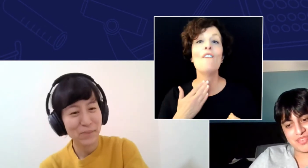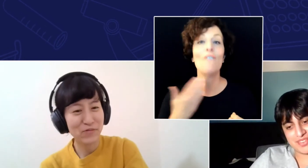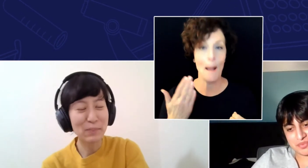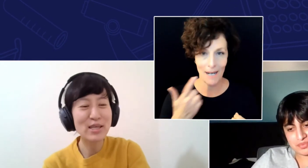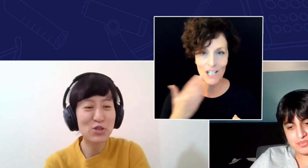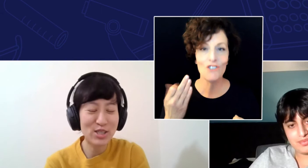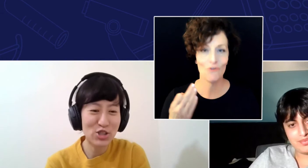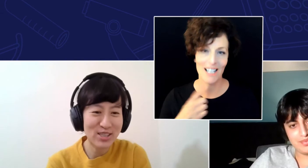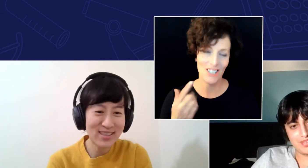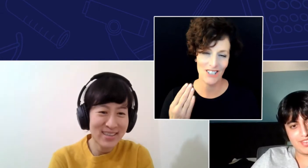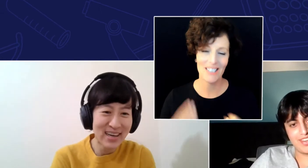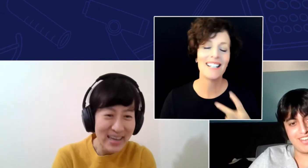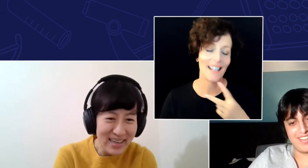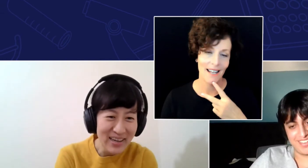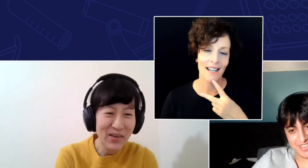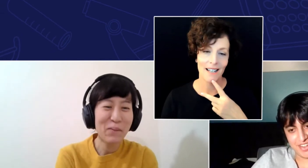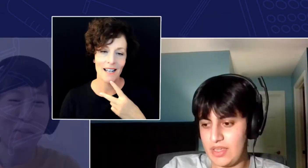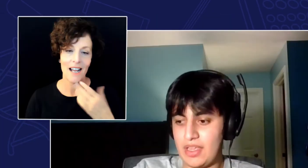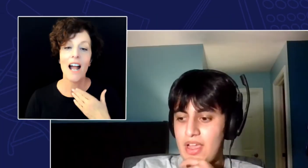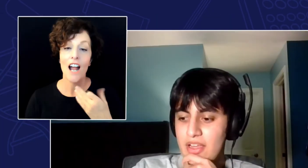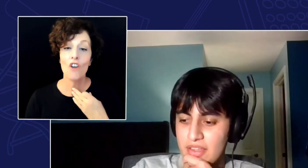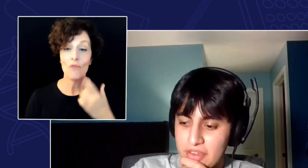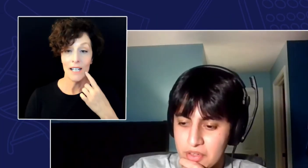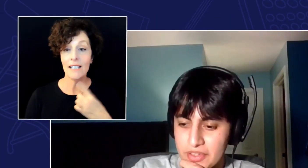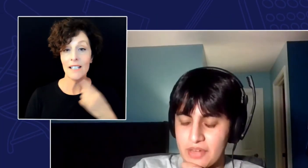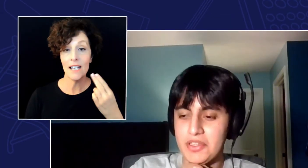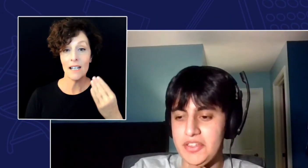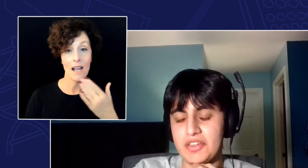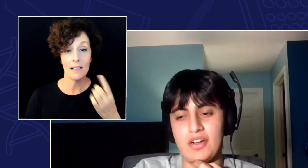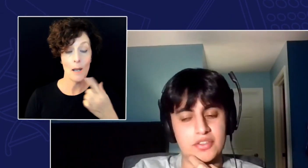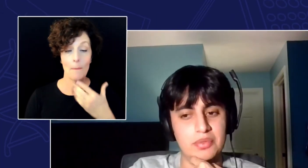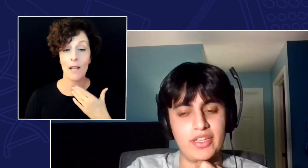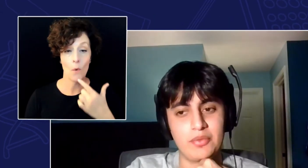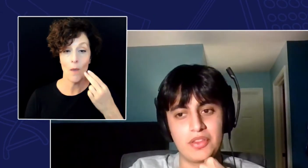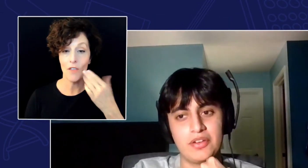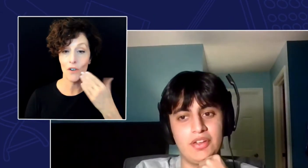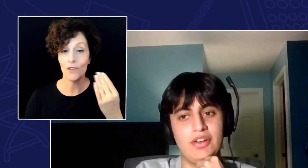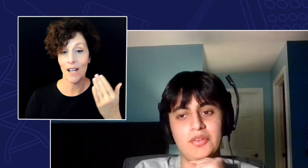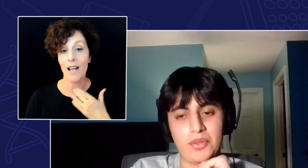[DR. CHIANG:] Family tradition? [ZAIN:] Yes. [ZAIN:] I really -- I really did contemplate whether or not I